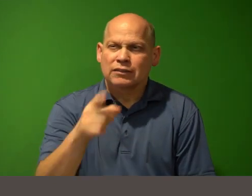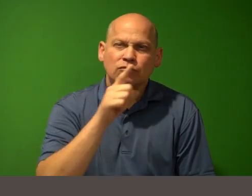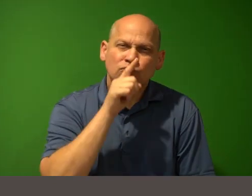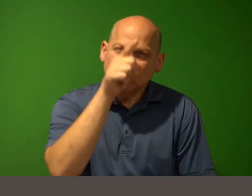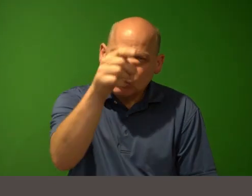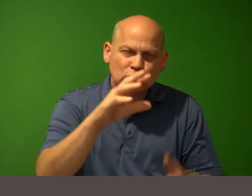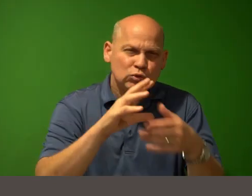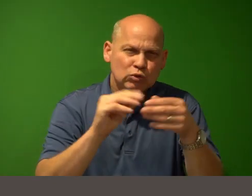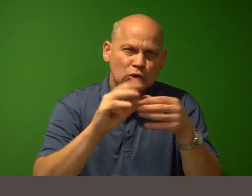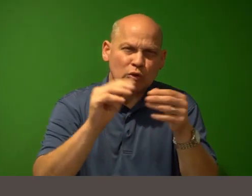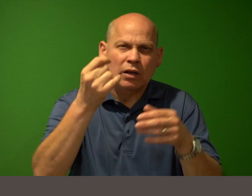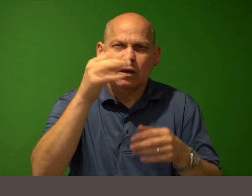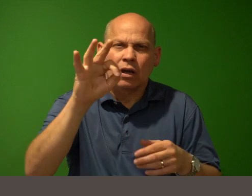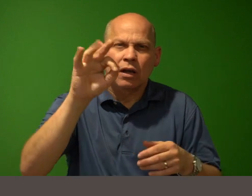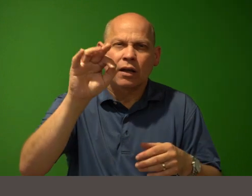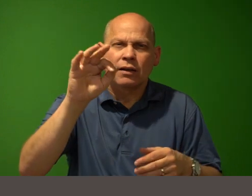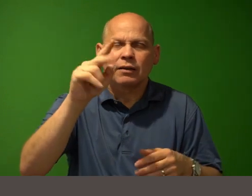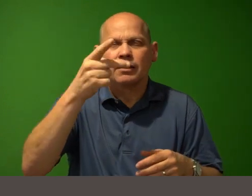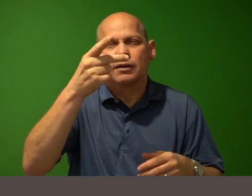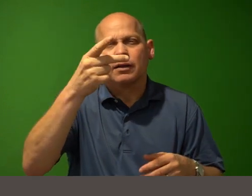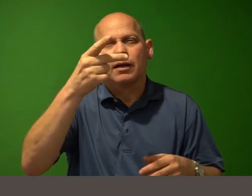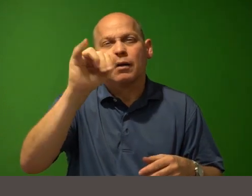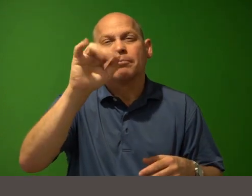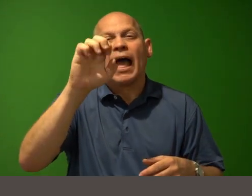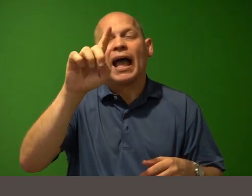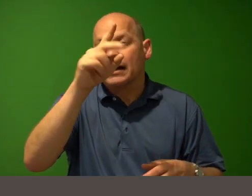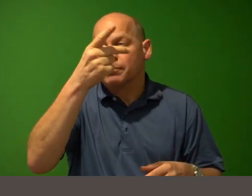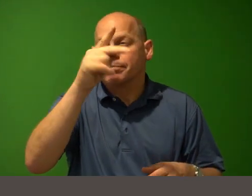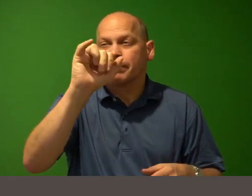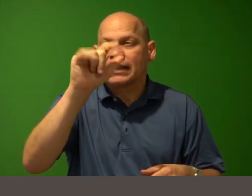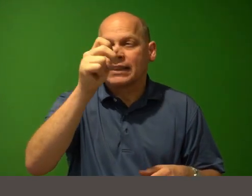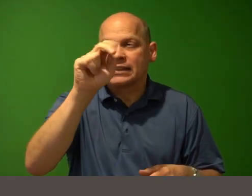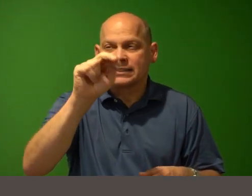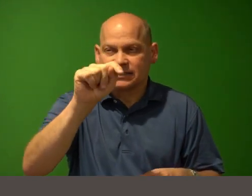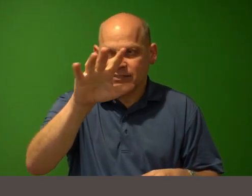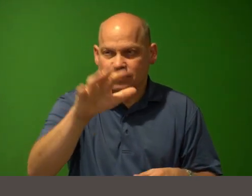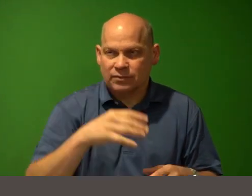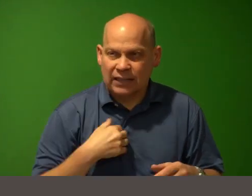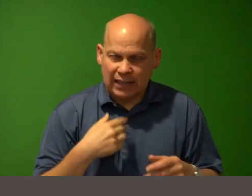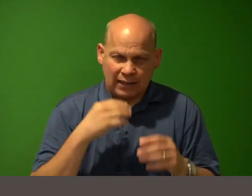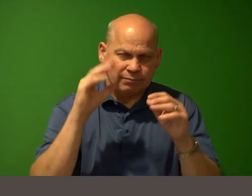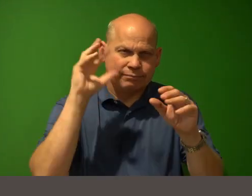of the Pied Pythonist. I attended the special interest group of computer science educators